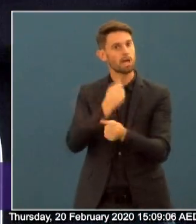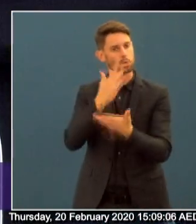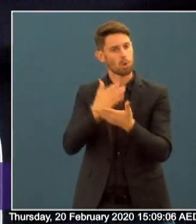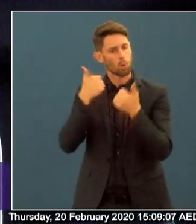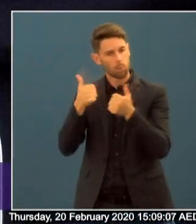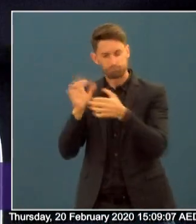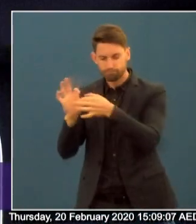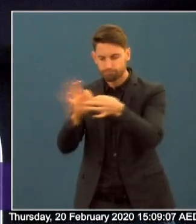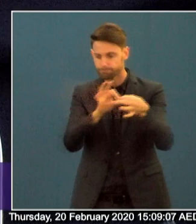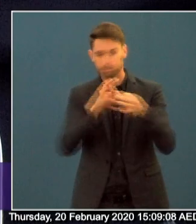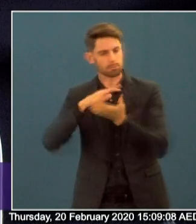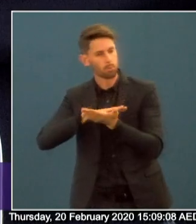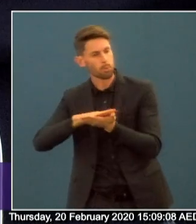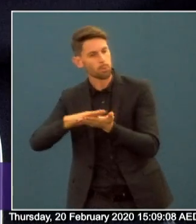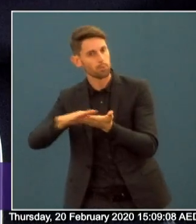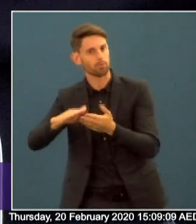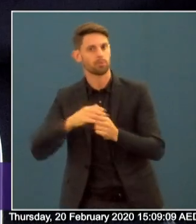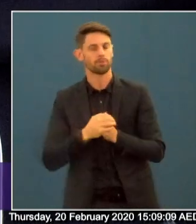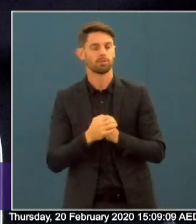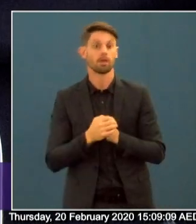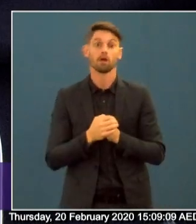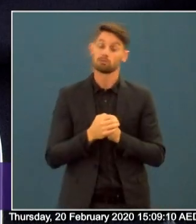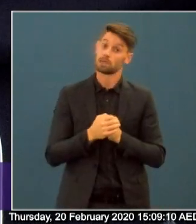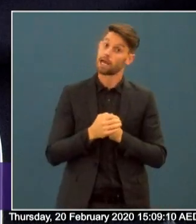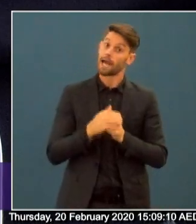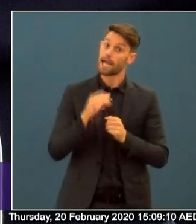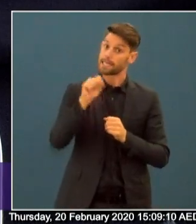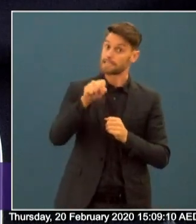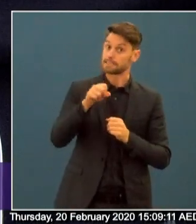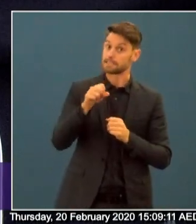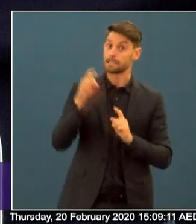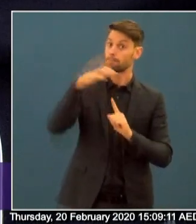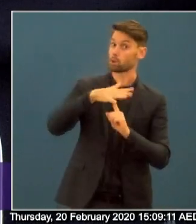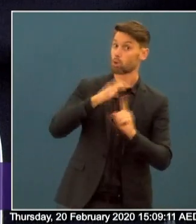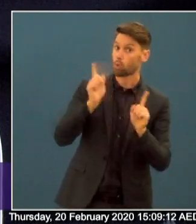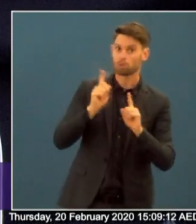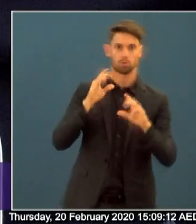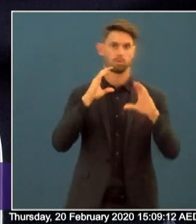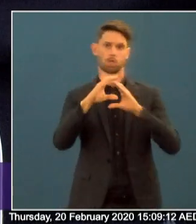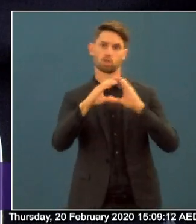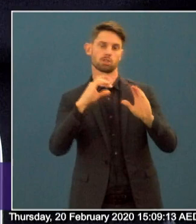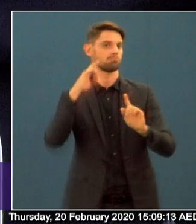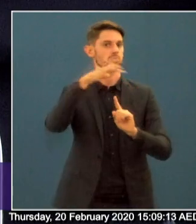coordinate care? DR SMALL: You've referred to records. Effectively communicating across the silos,